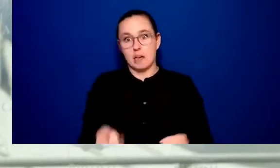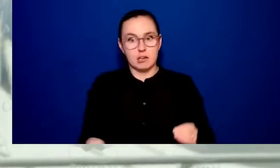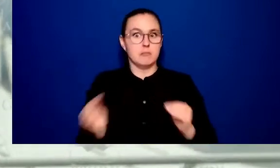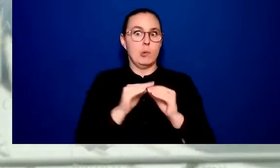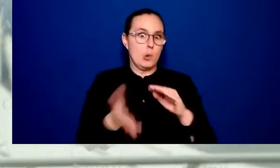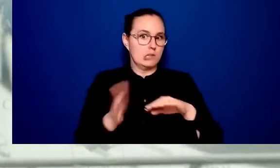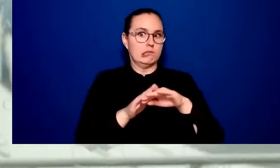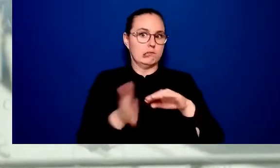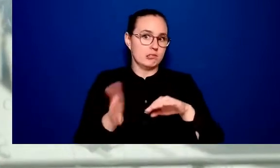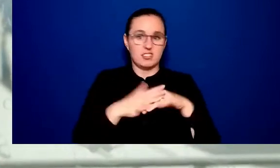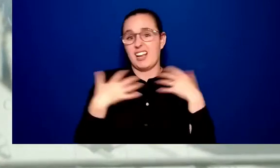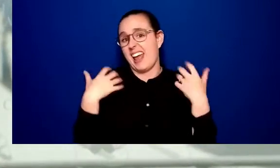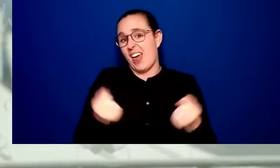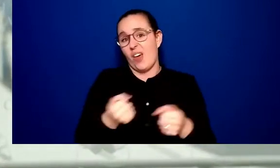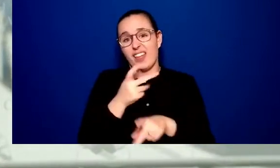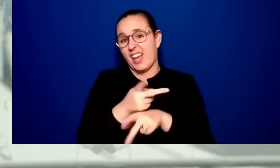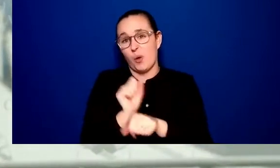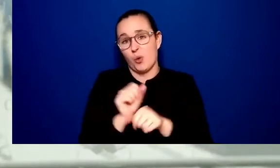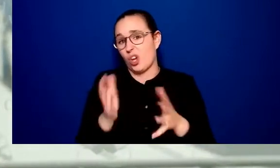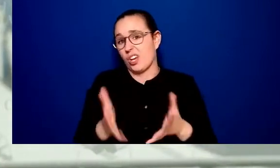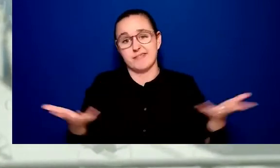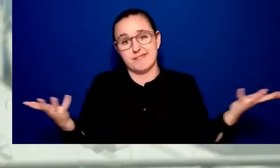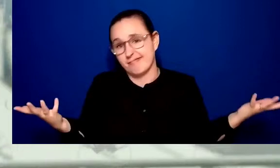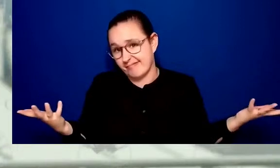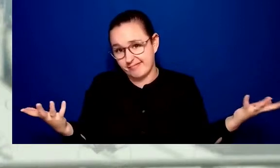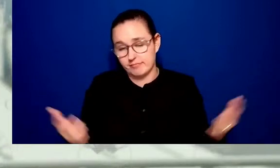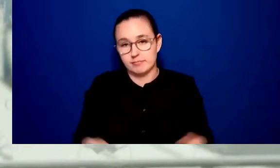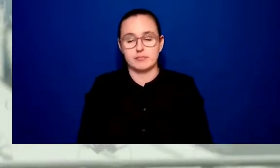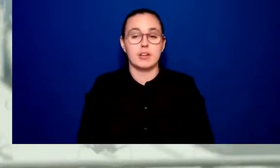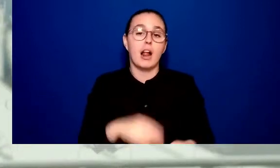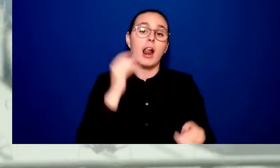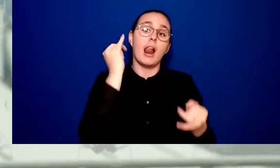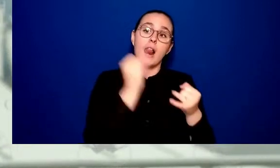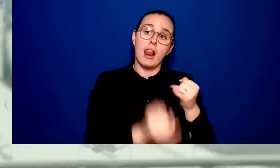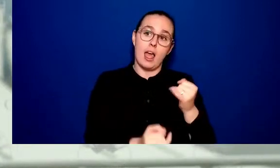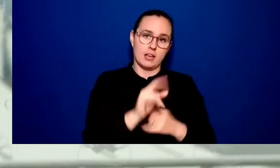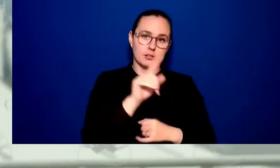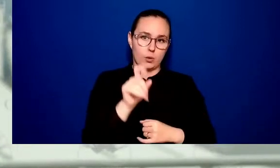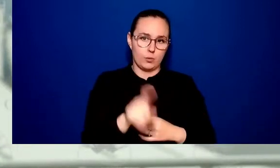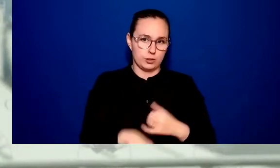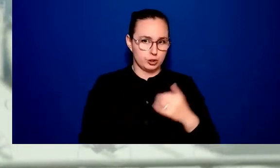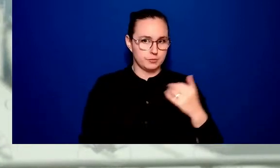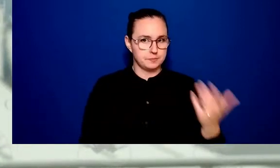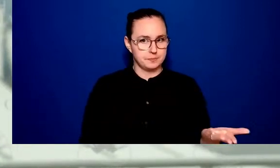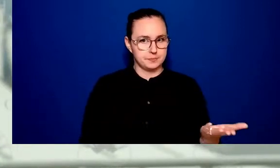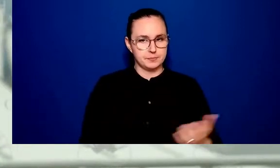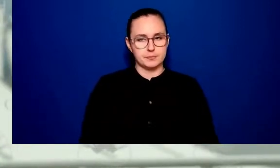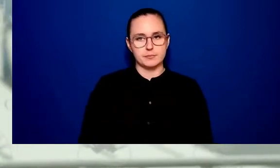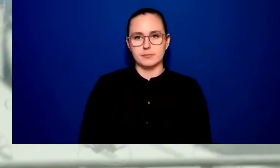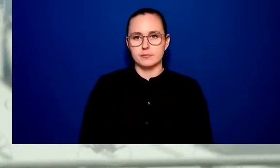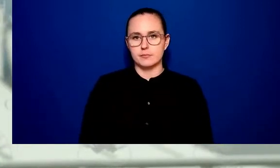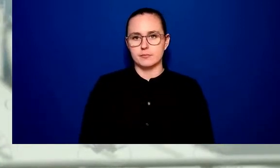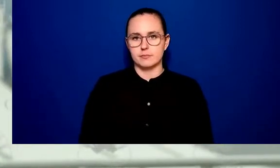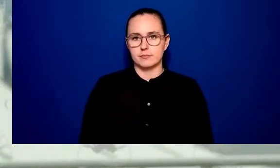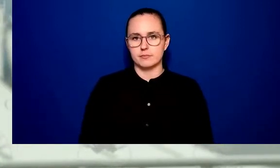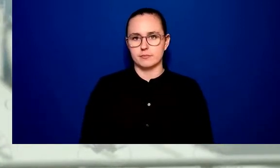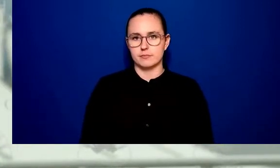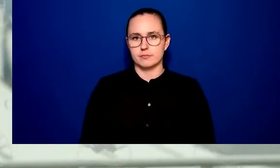time for one more question. Our last question today is from Isabel Brigham CBC. Hi there.